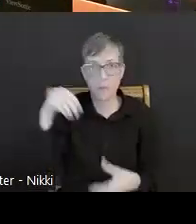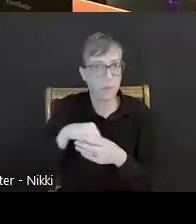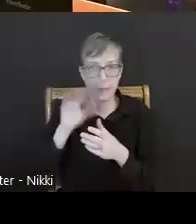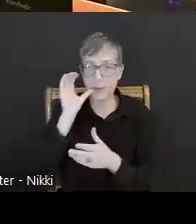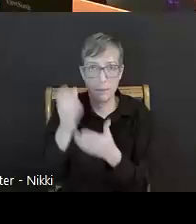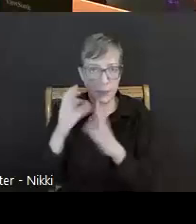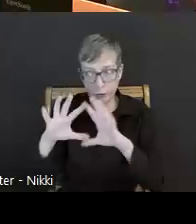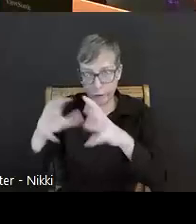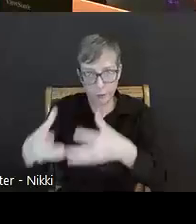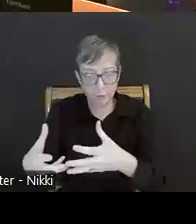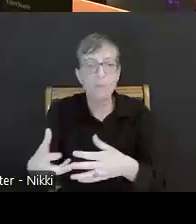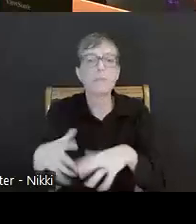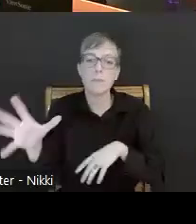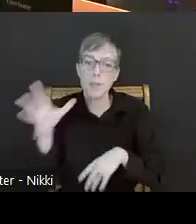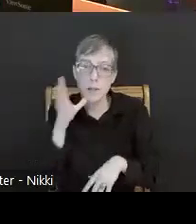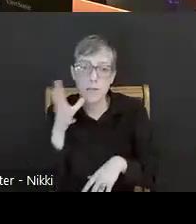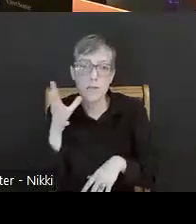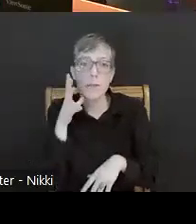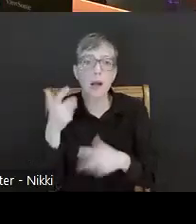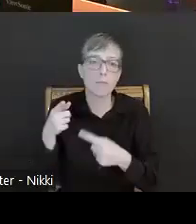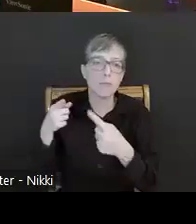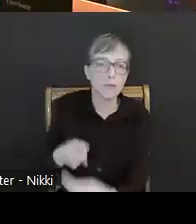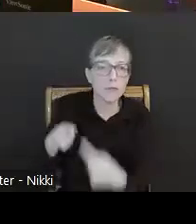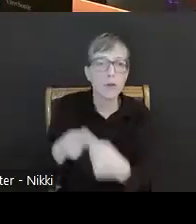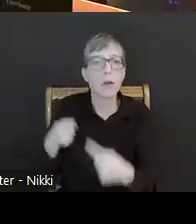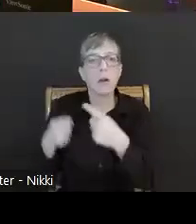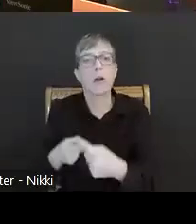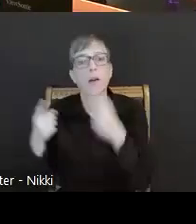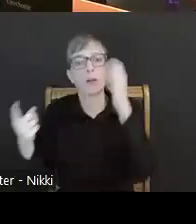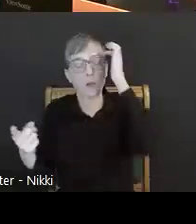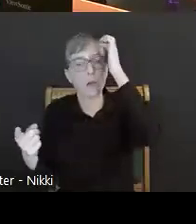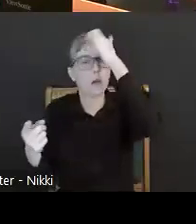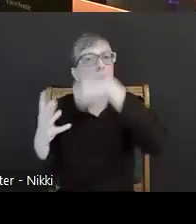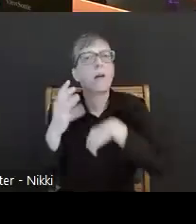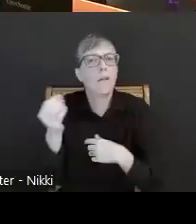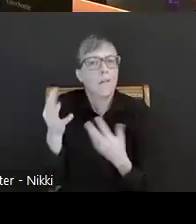neglect throughout her upbringing both of her parents have passed away at this time there's